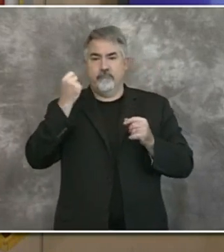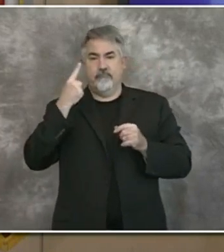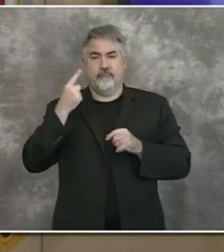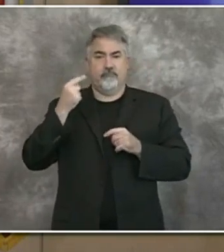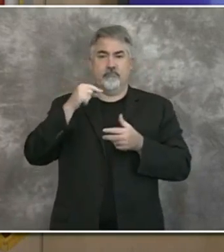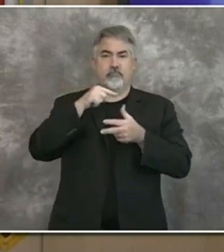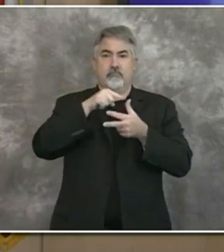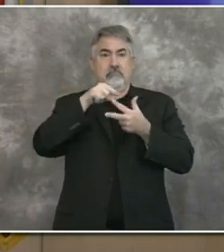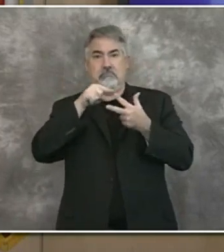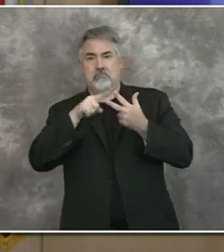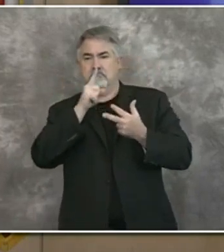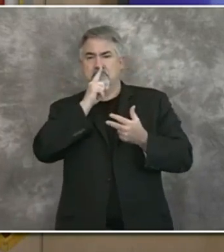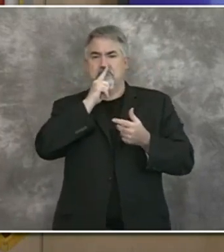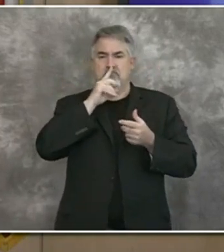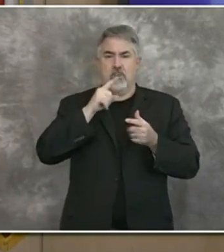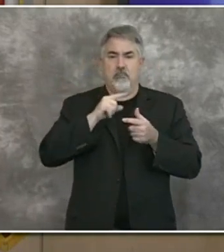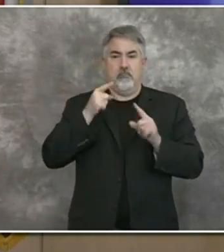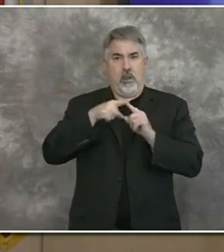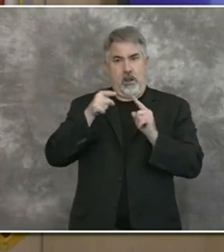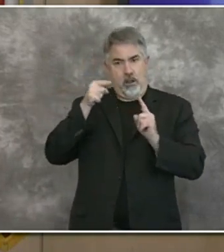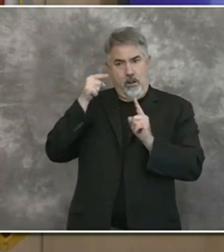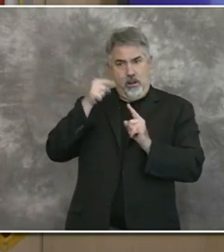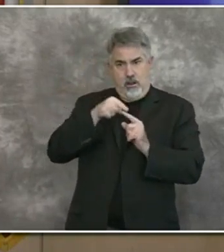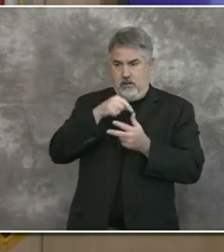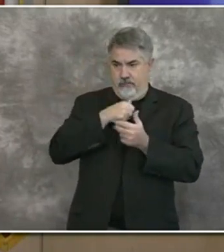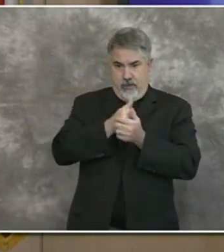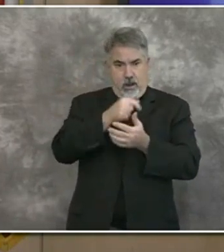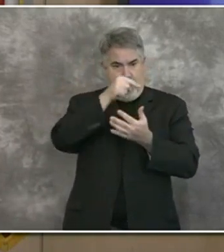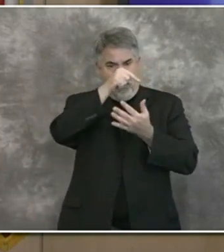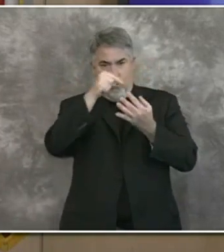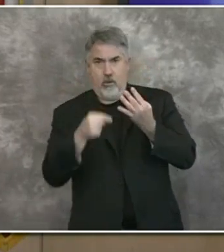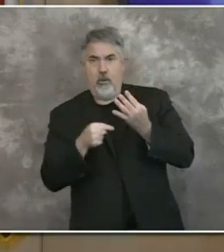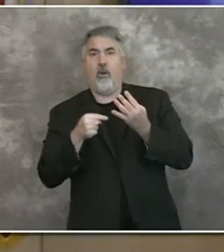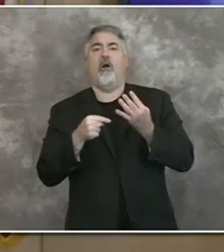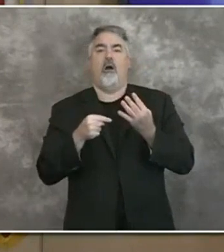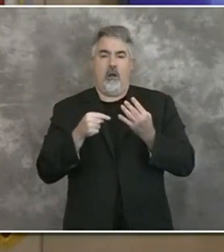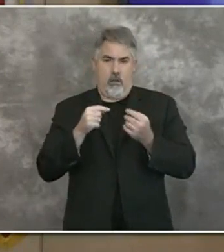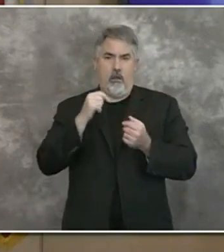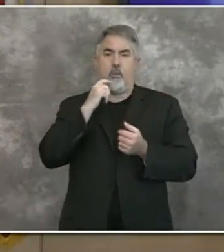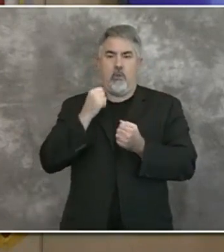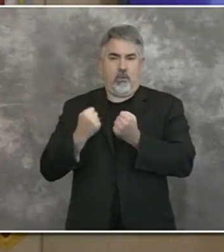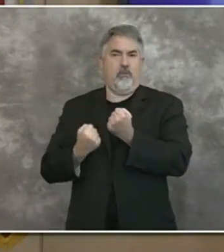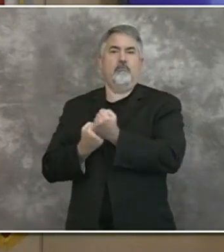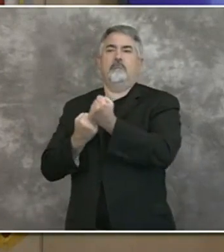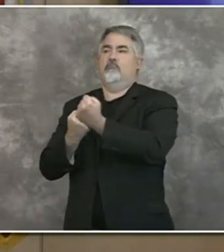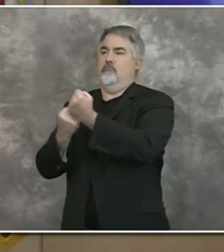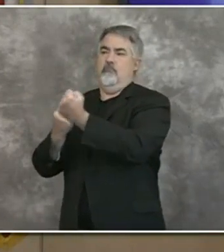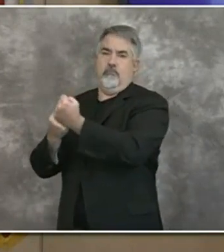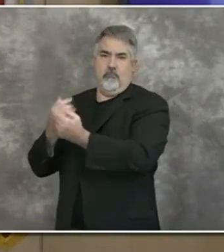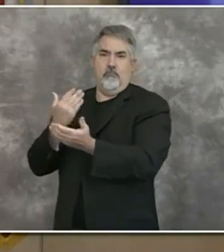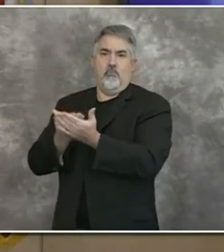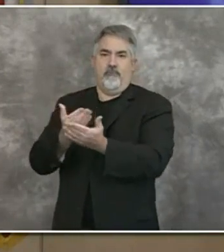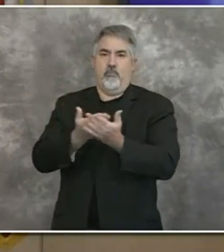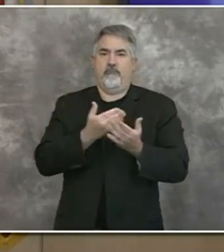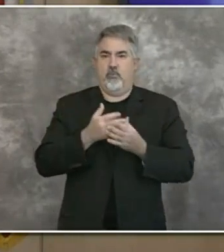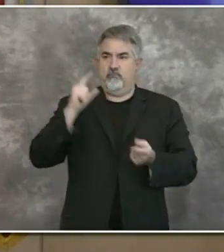WE KNOW THAT FACE COVERINGS HELP AS WELL. NONE OF THESE THINGS BY THEMSELVES ELIMINATE THE RISK BUT TOGETHER IF WE DO